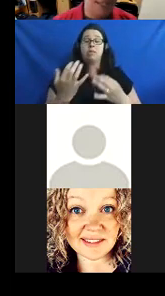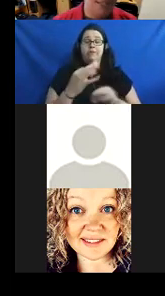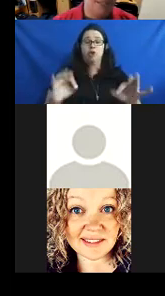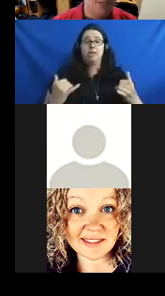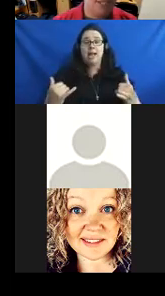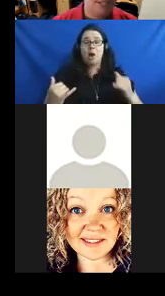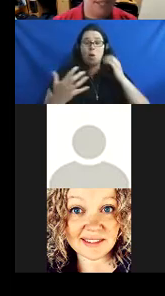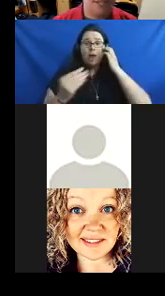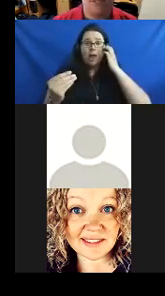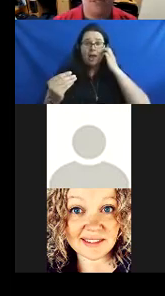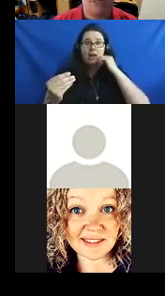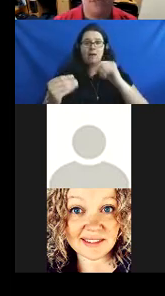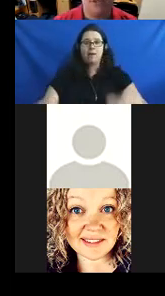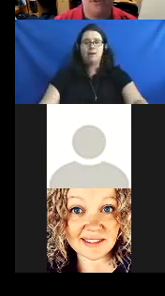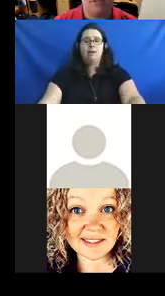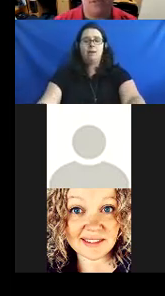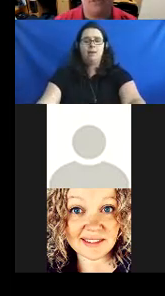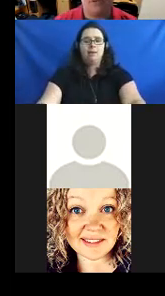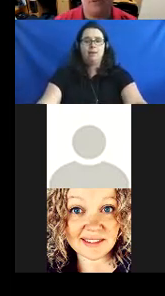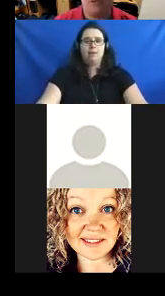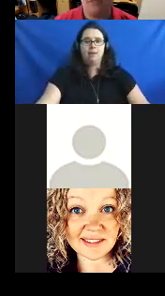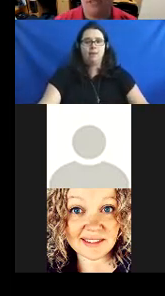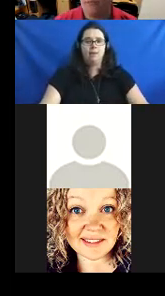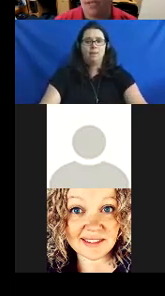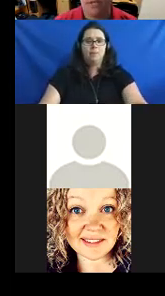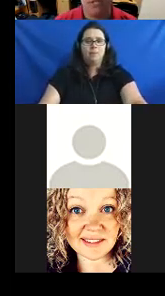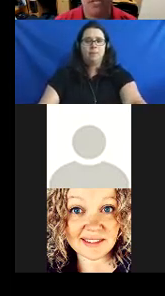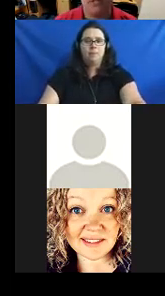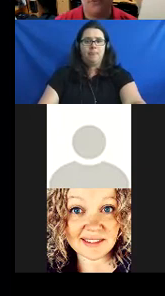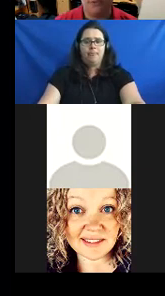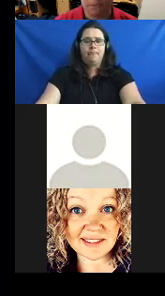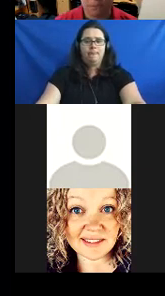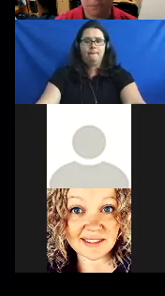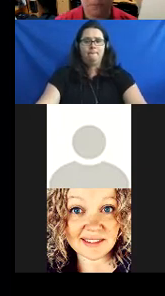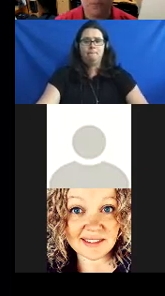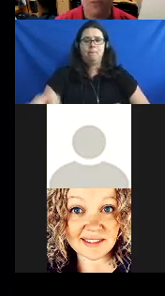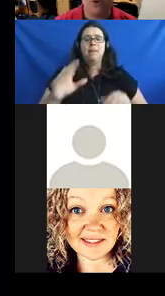IT REALLY IS AN EXCELLENT SCREEN READER AS WELL. DEFINITELY RECOMMEND LOOKING INTO IT.